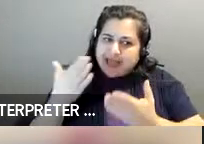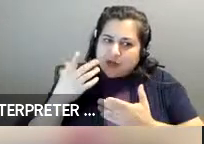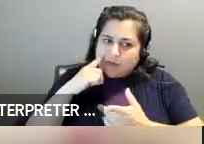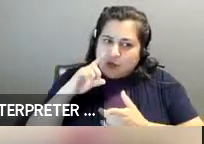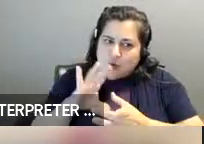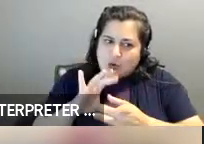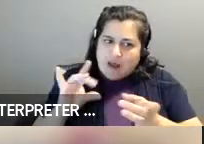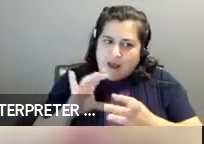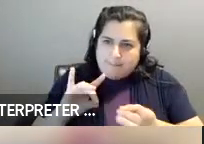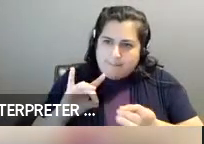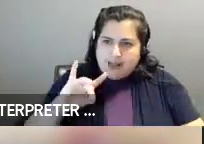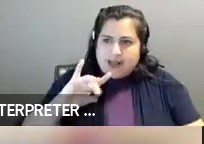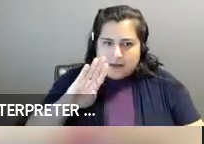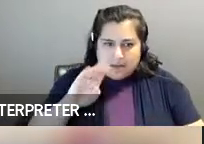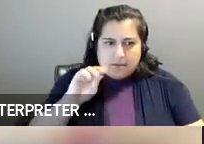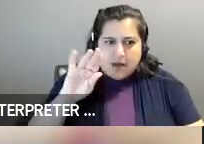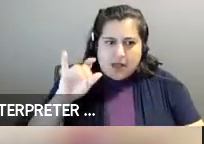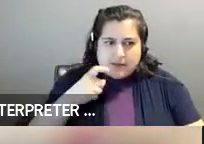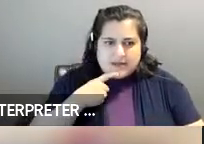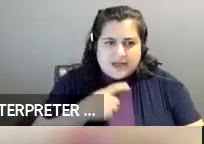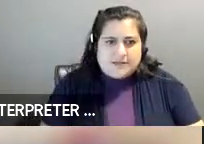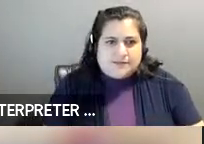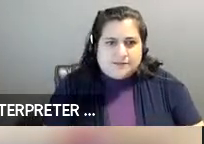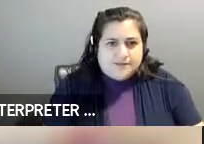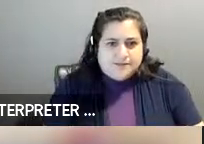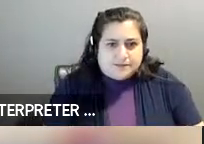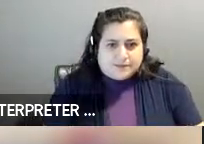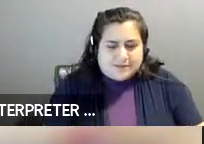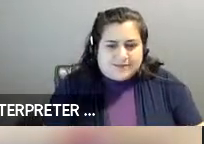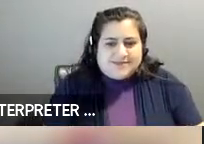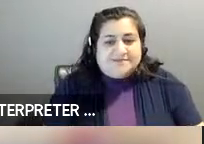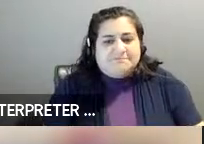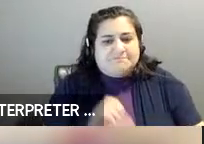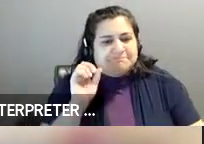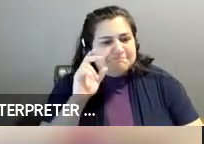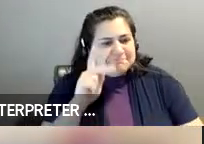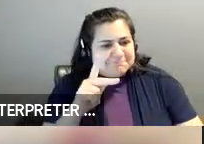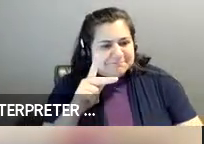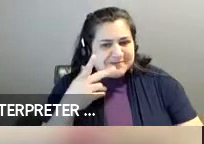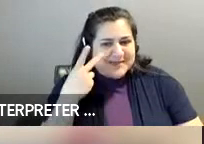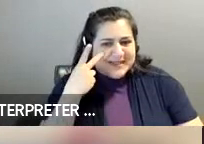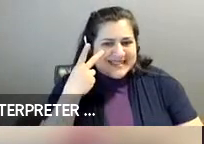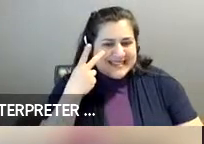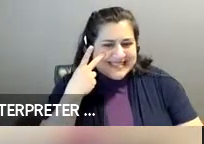All right, so let's see here. So we might, let's see.